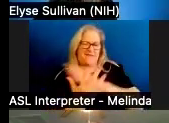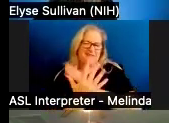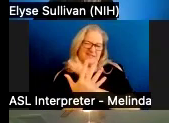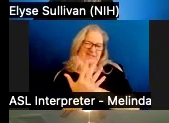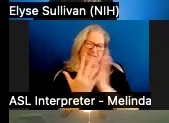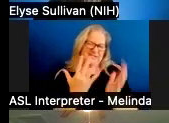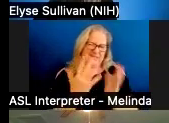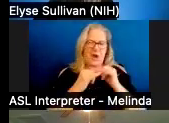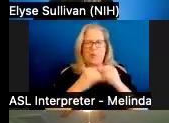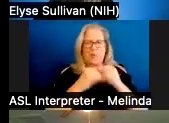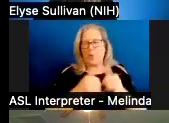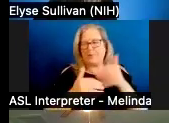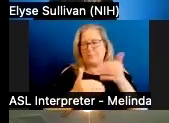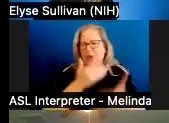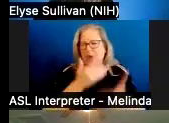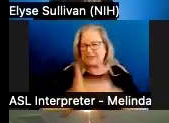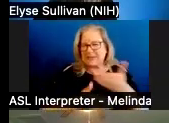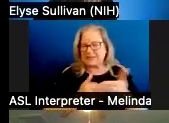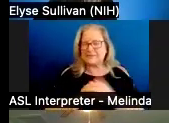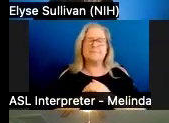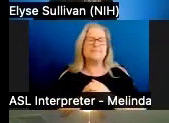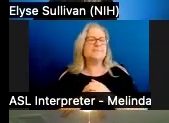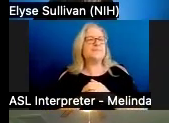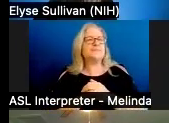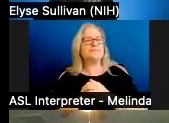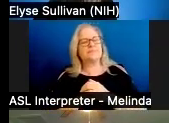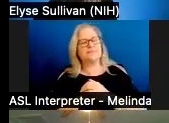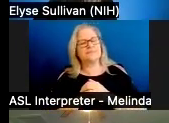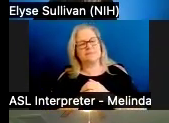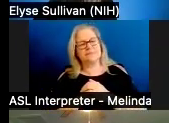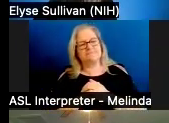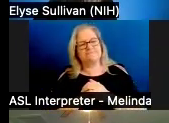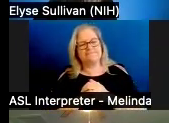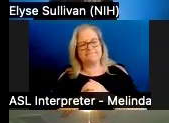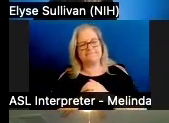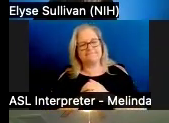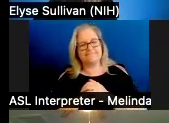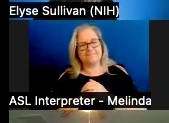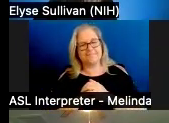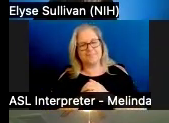Next slide, please. All right.